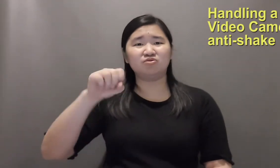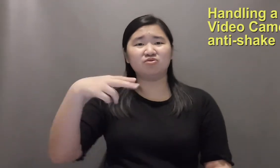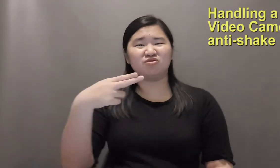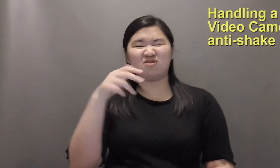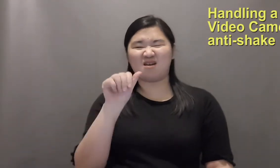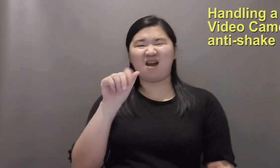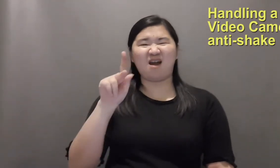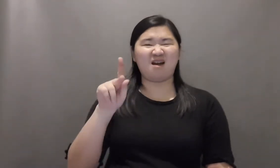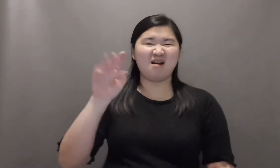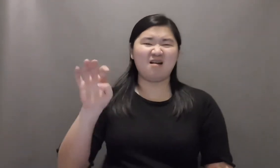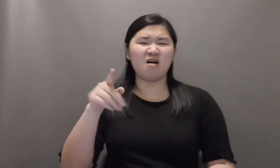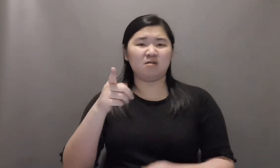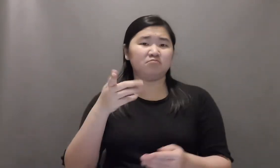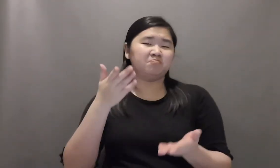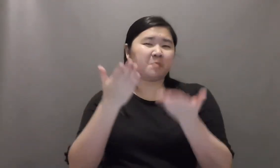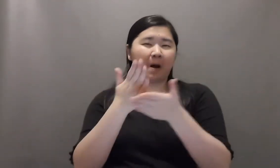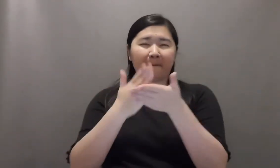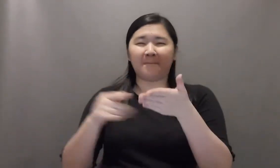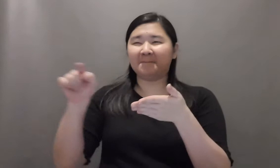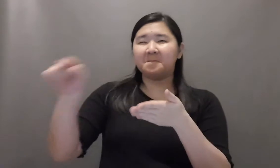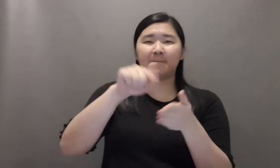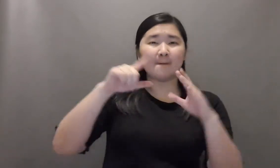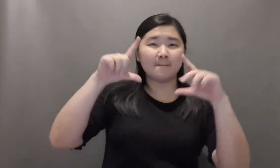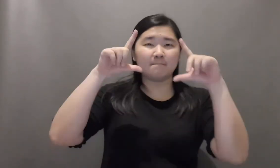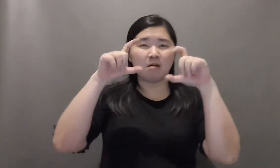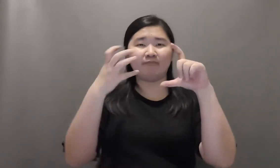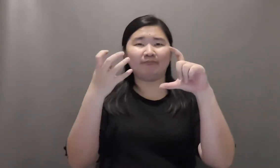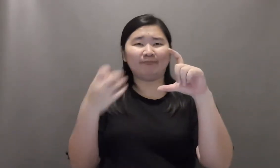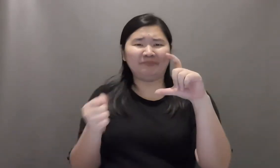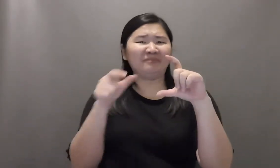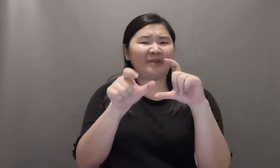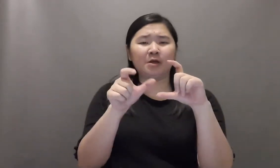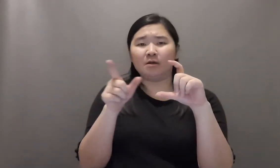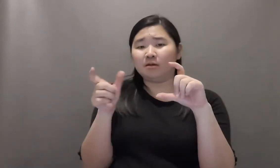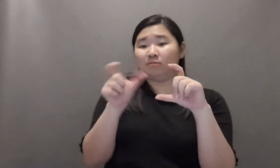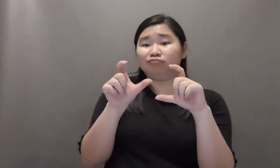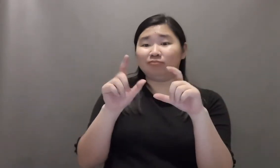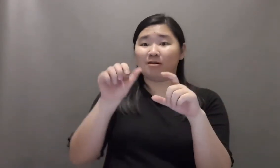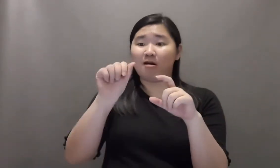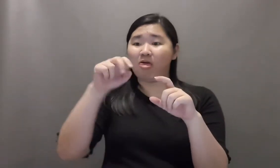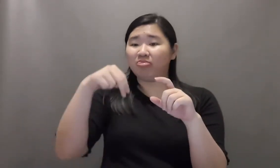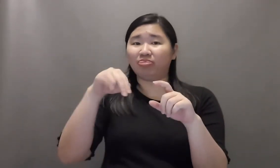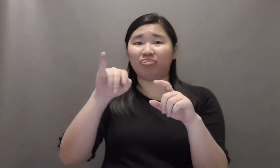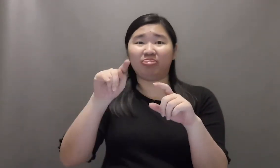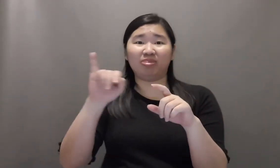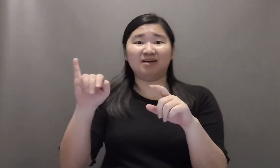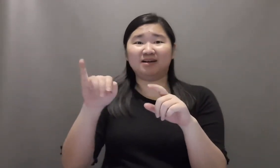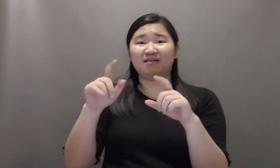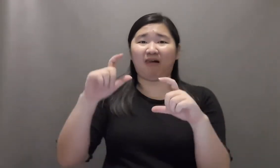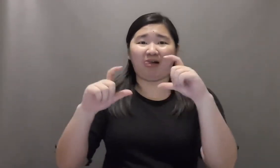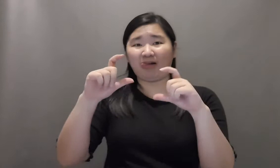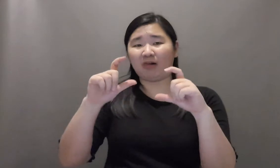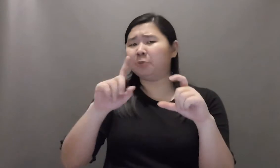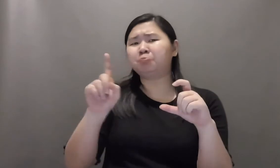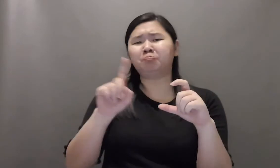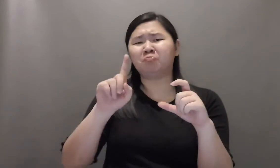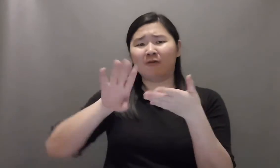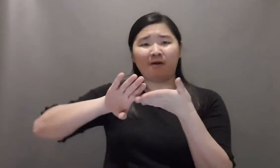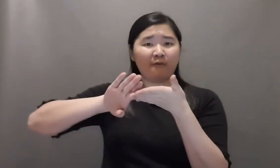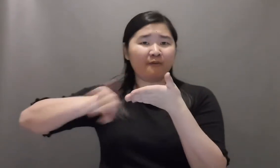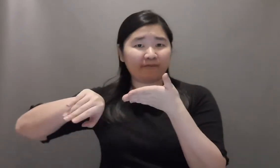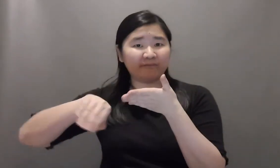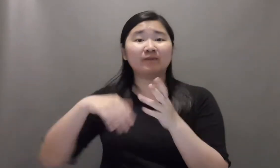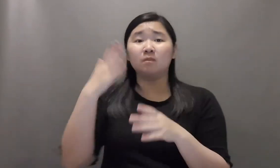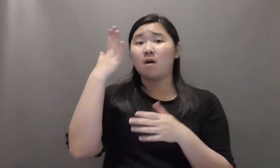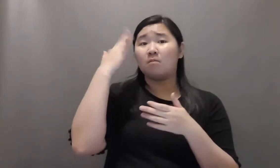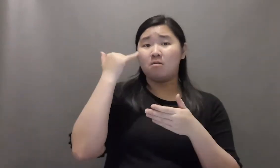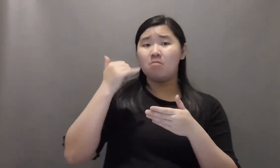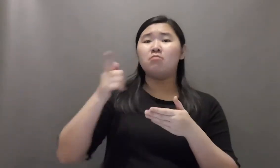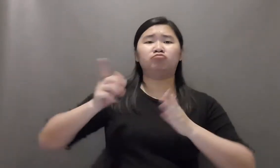Any "anti-shake" capability on the camera should be turned off.